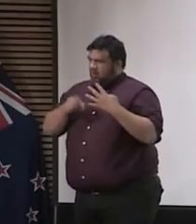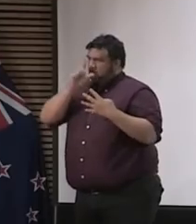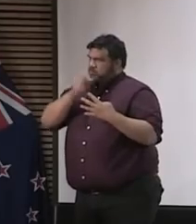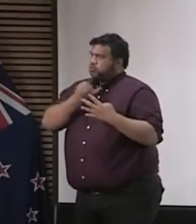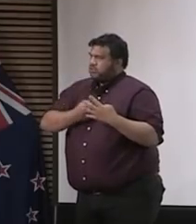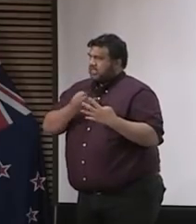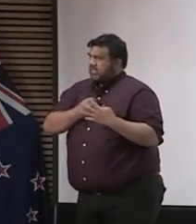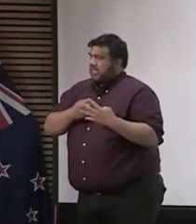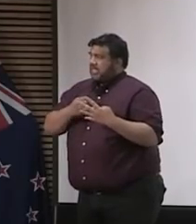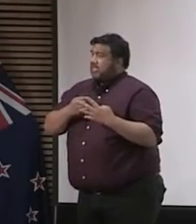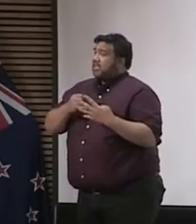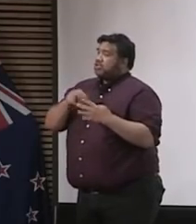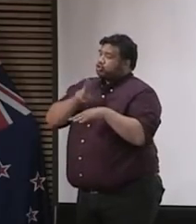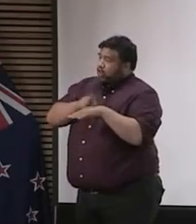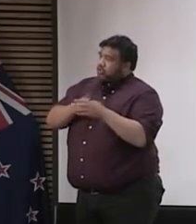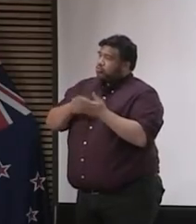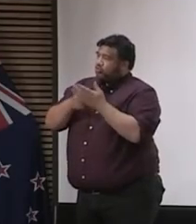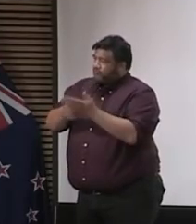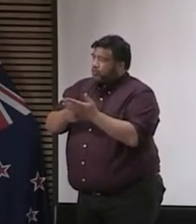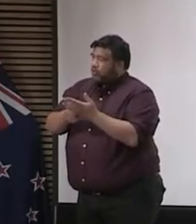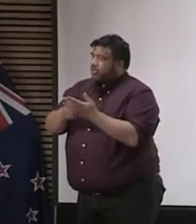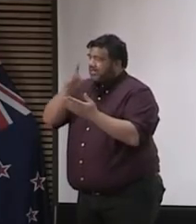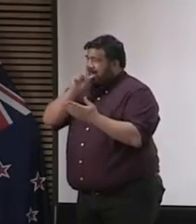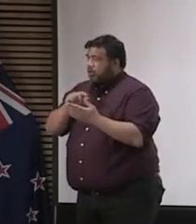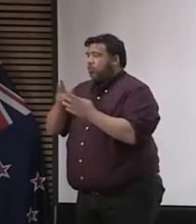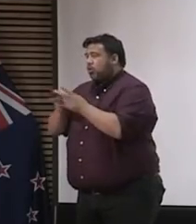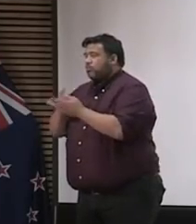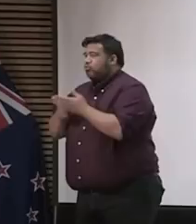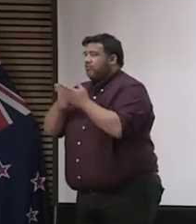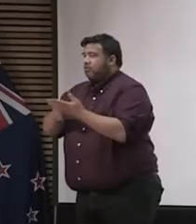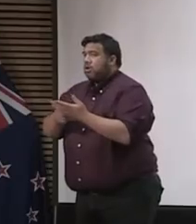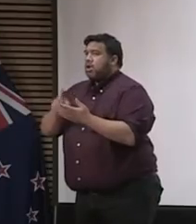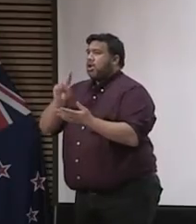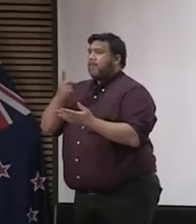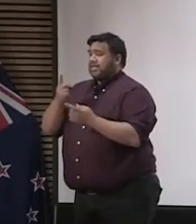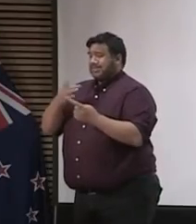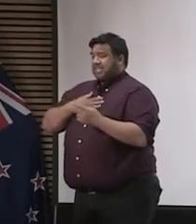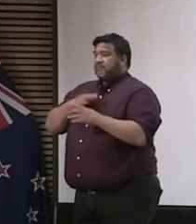does have symptoms, they are not there to test people who are asymptomatic and you do